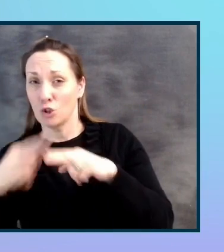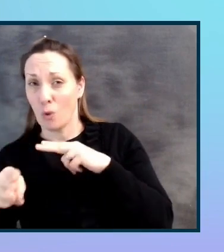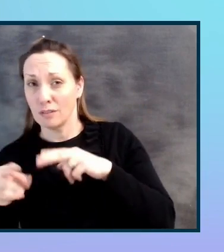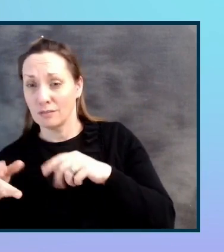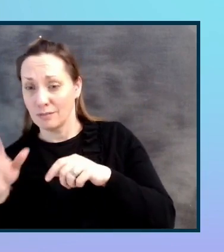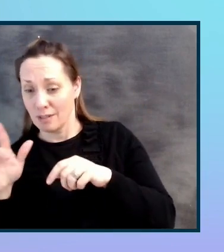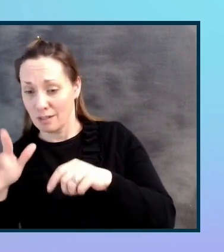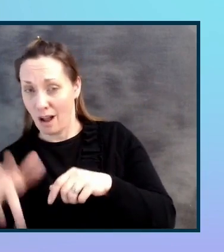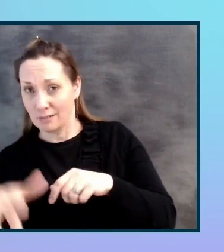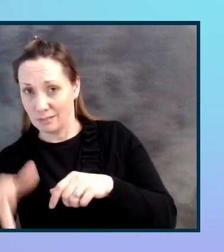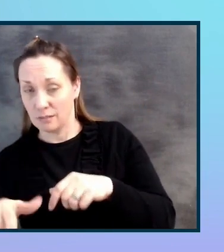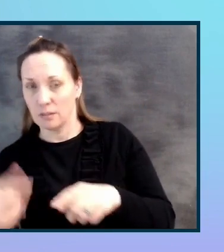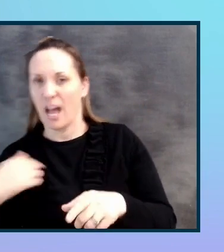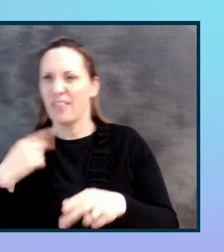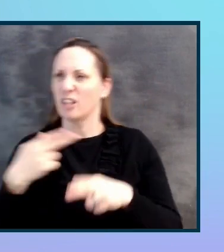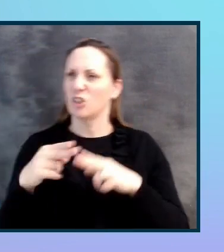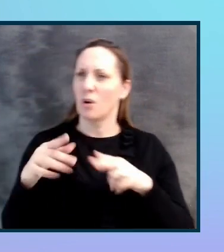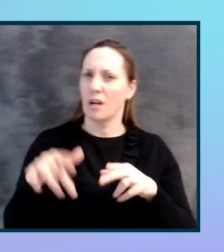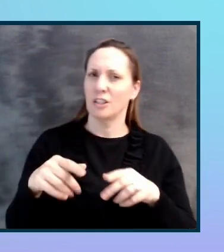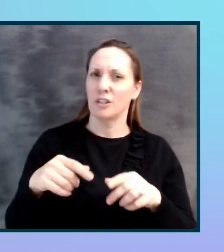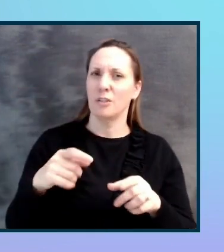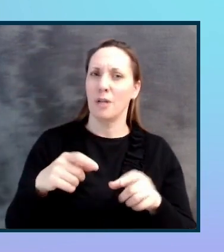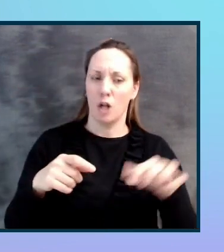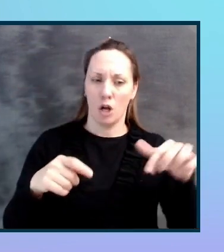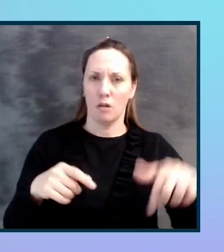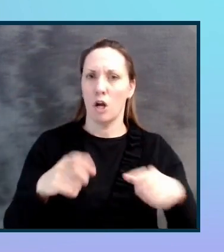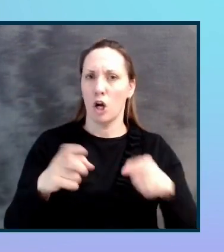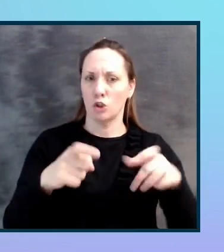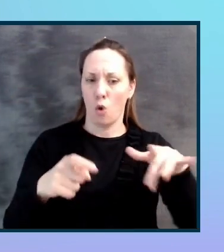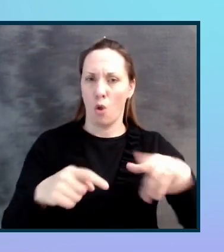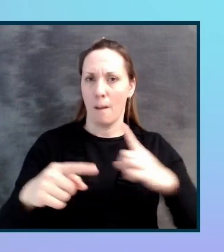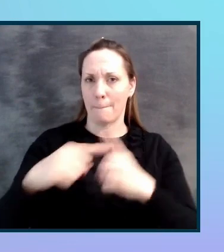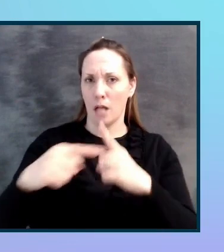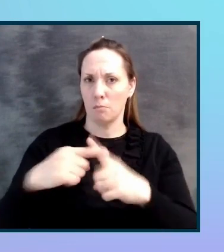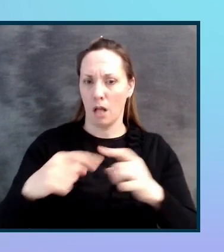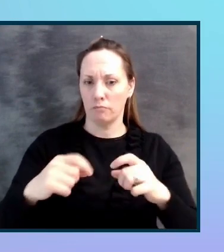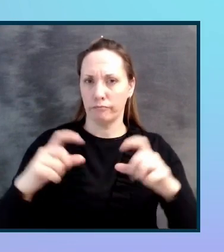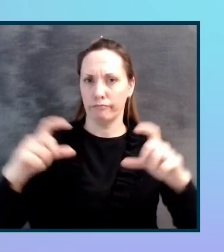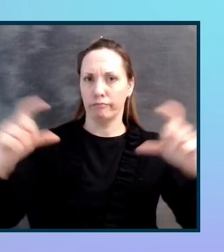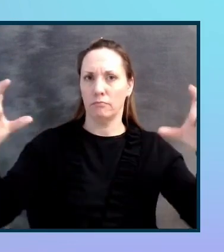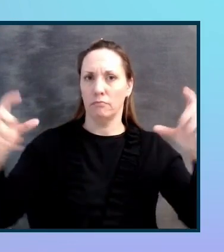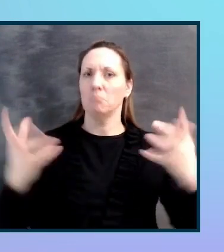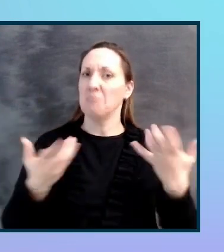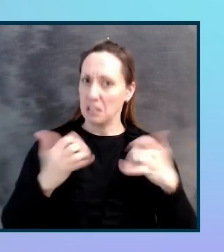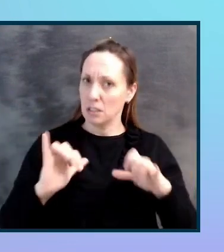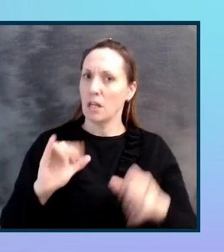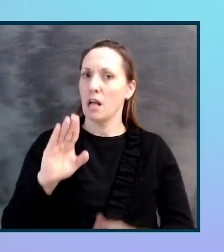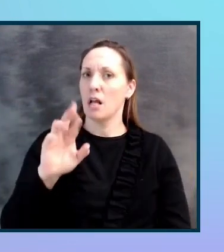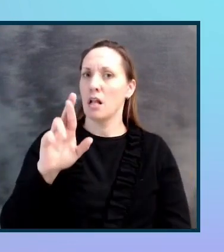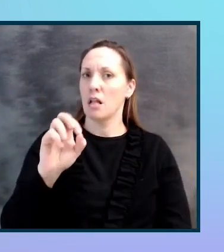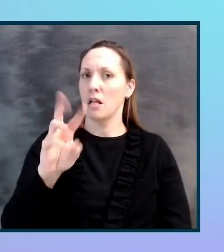So I think my shortcuts mean control plus plus. That's good. I think that's still a browser function. Yeah.